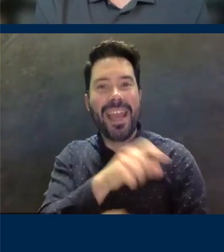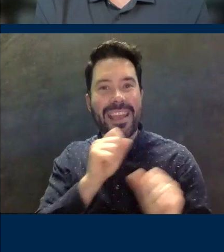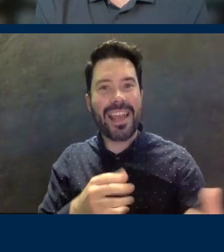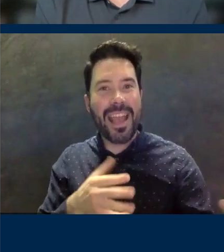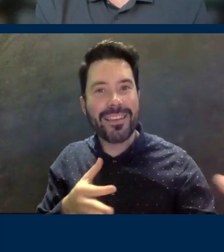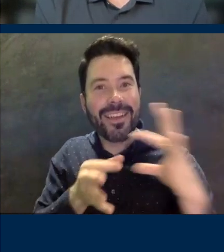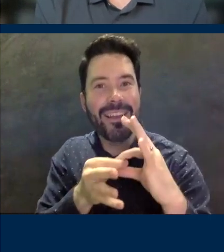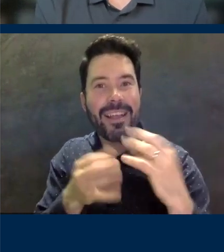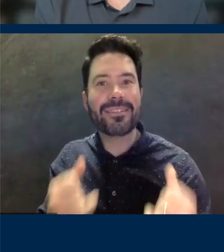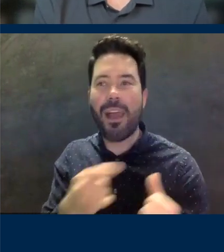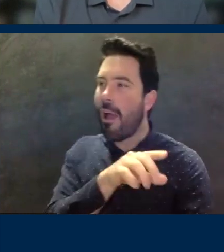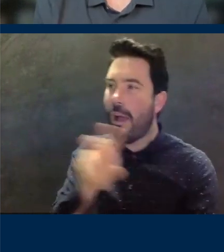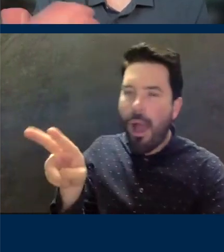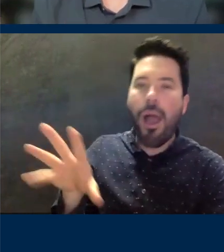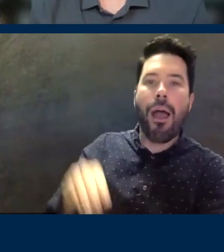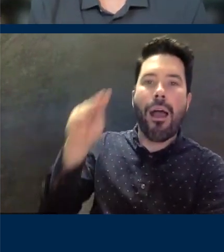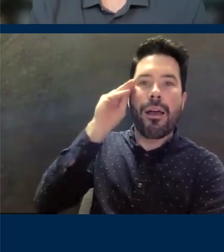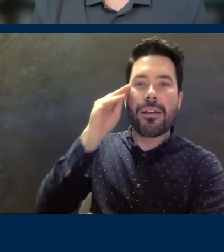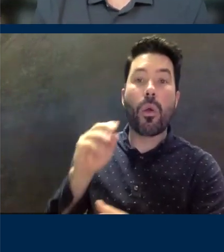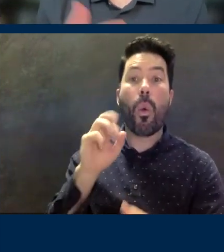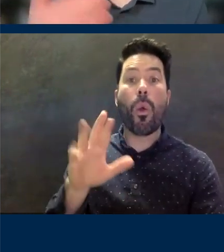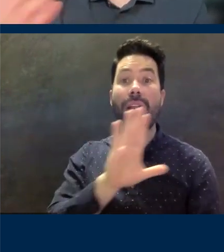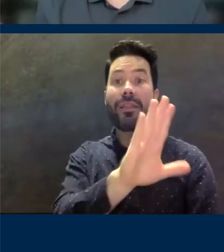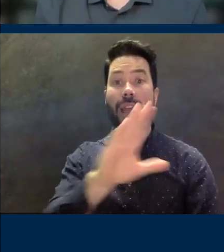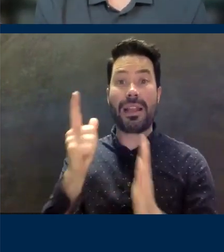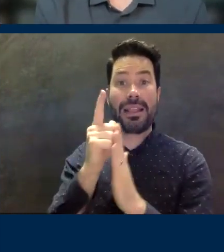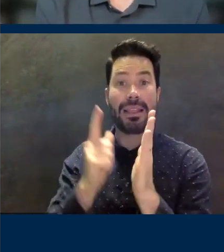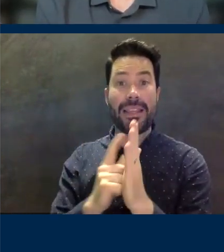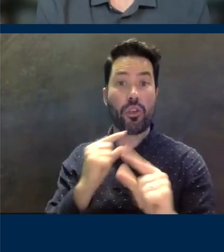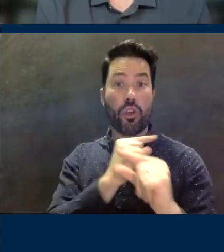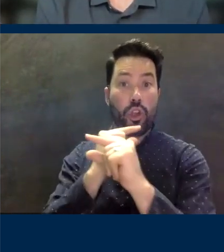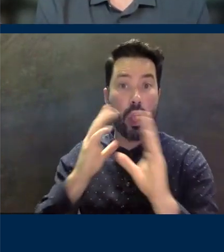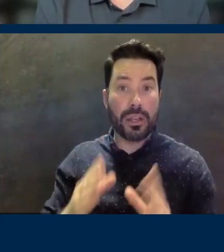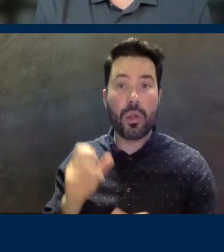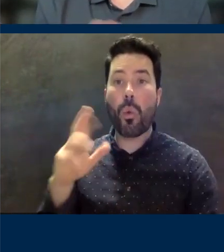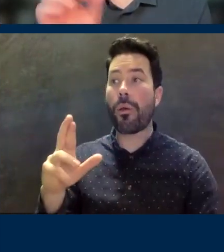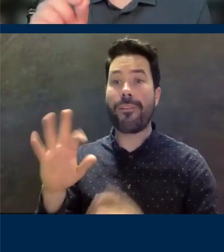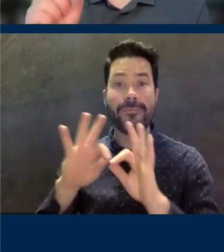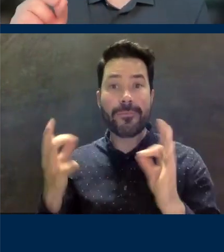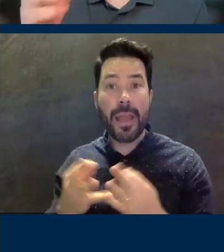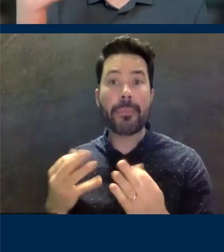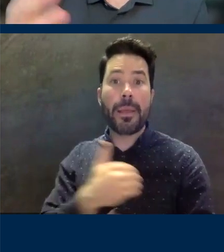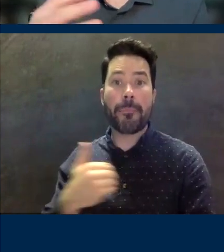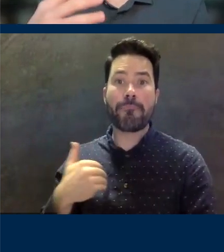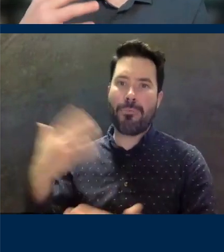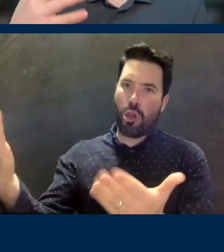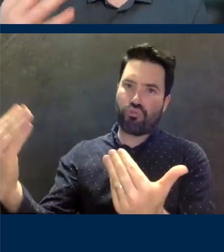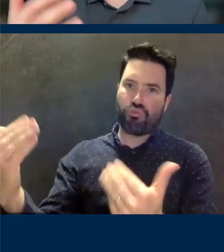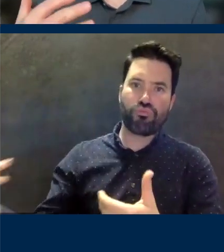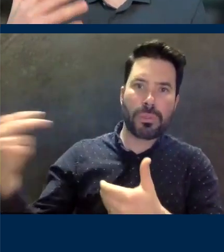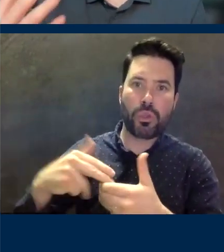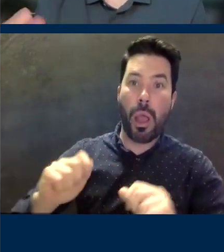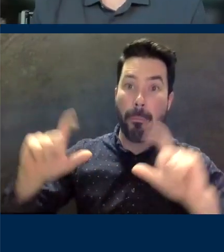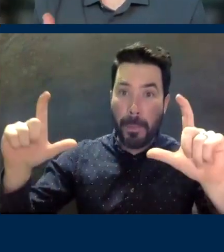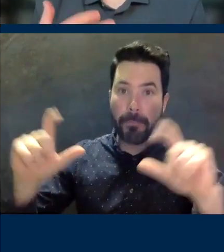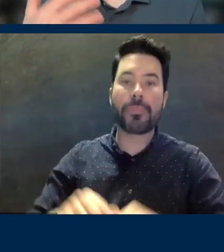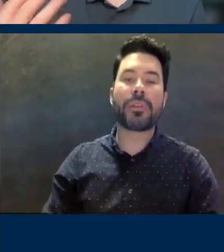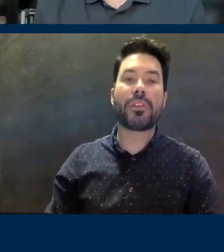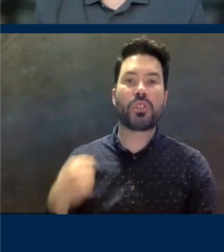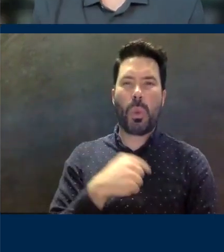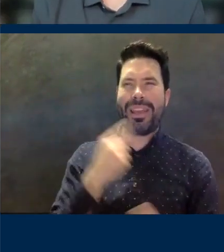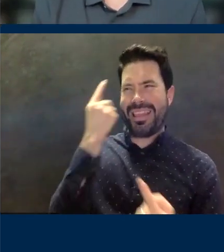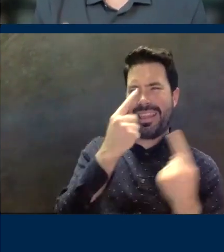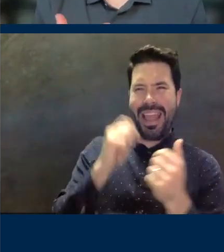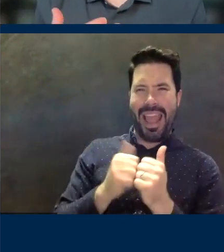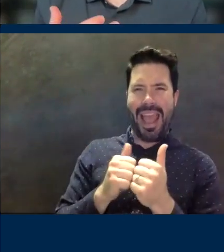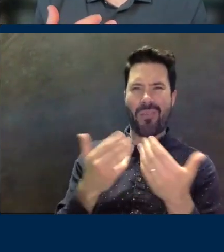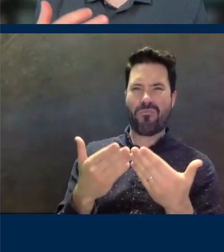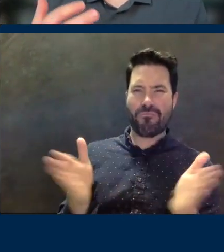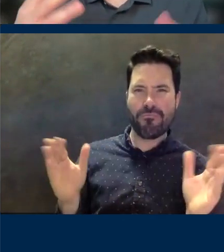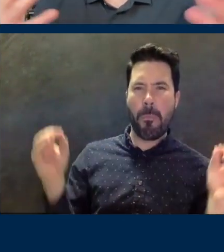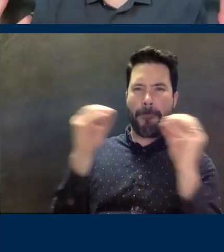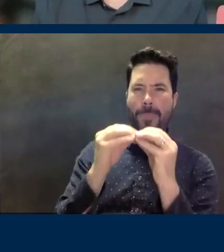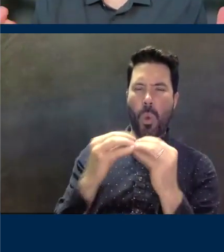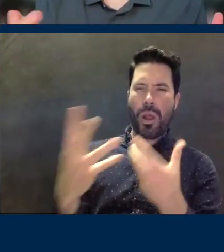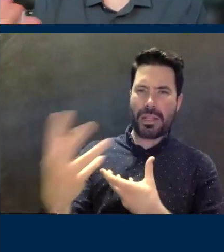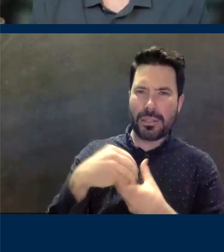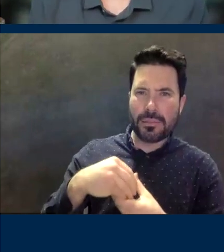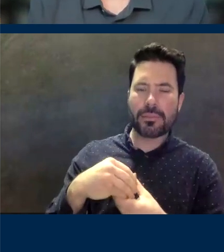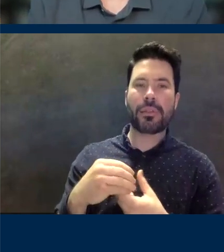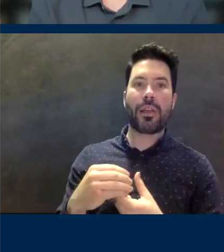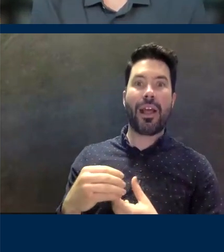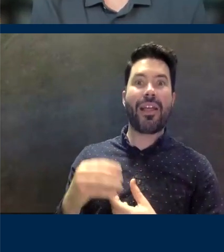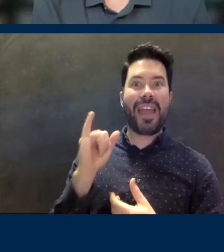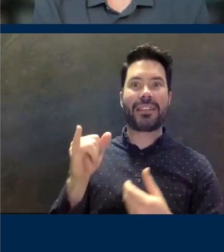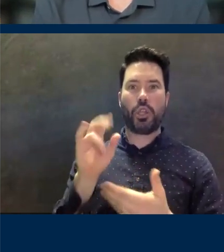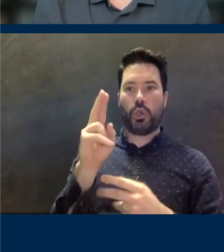Or we can also have their legal guardian, or we can have other members of the family. So when we start to think about making things more inclusive, universal design. We end up making things better for everybody.